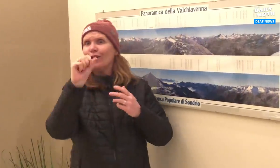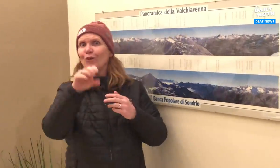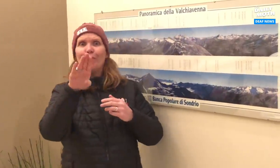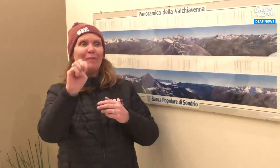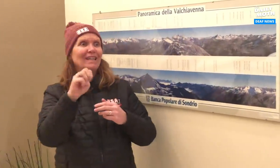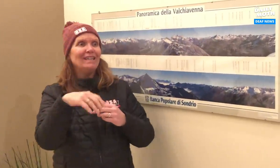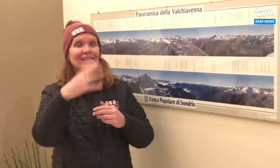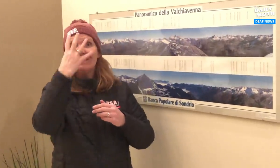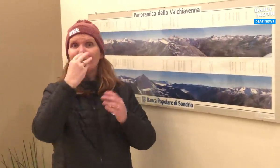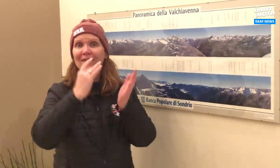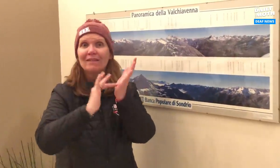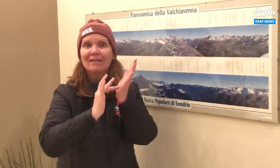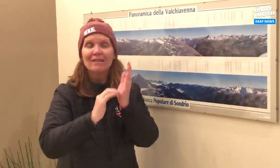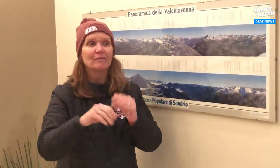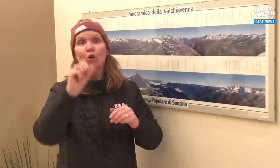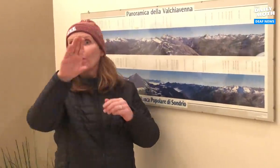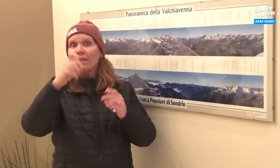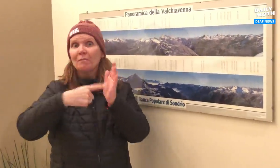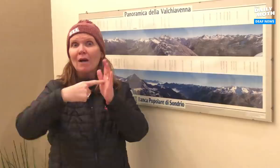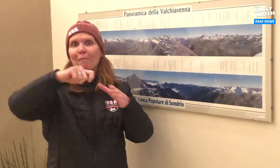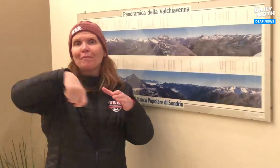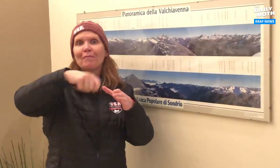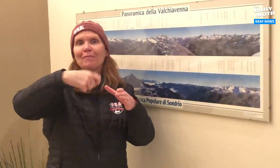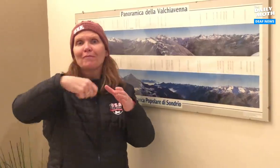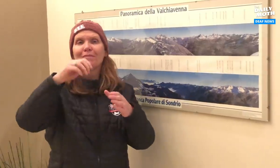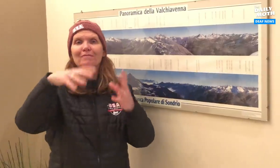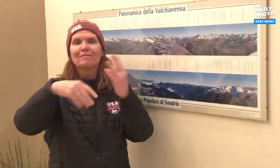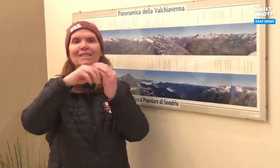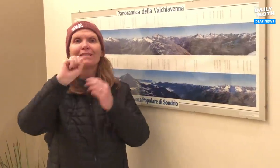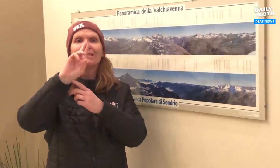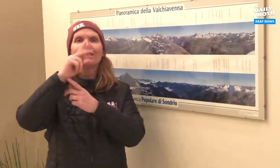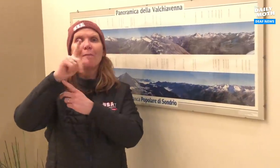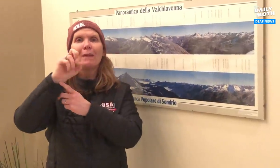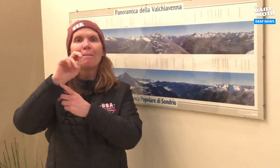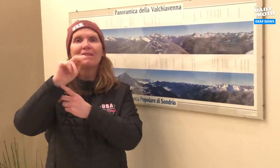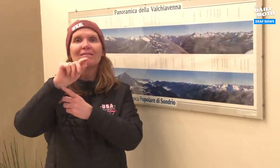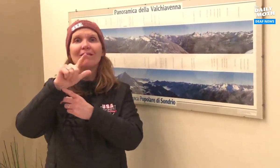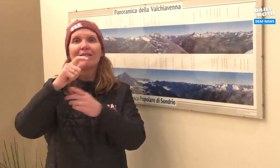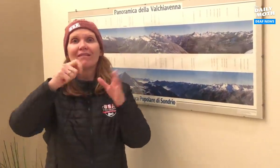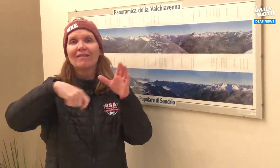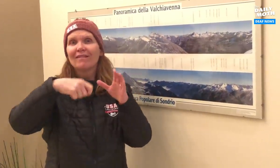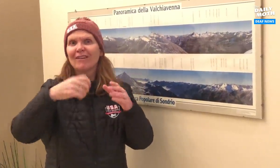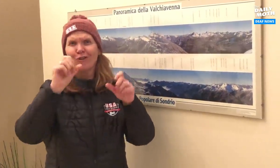sleeping medication, or from supplements.